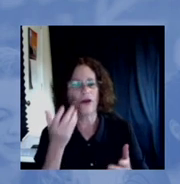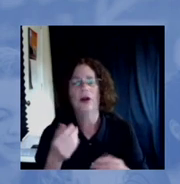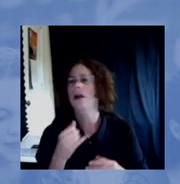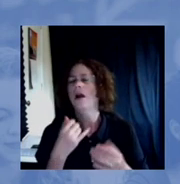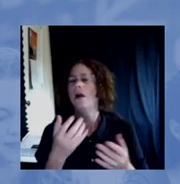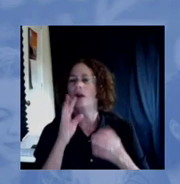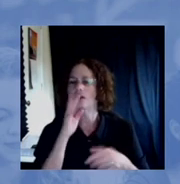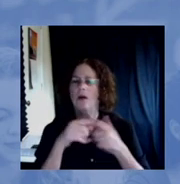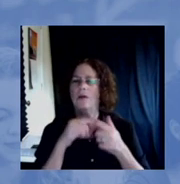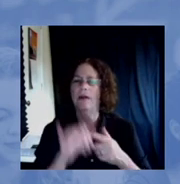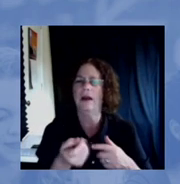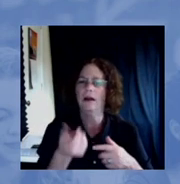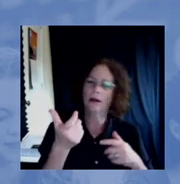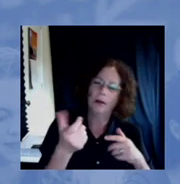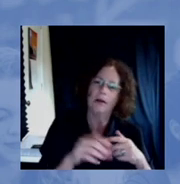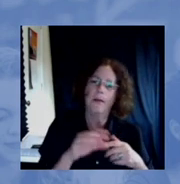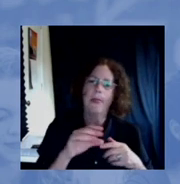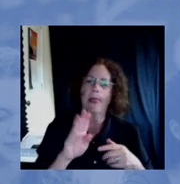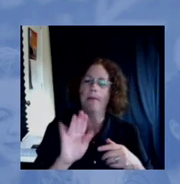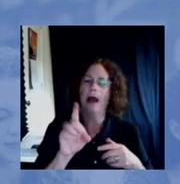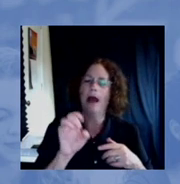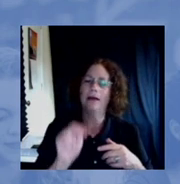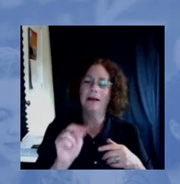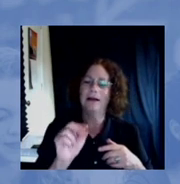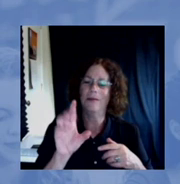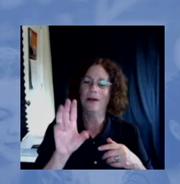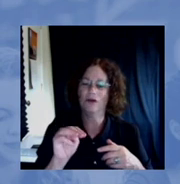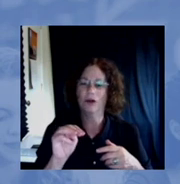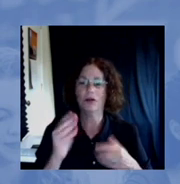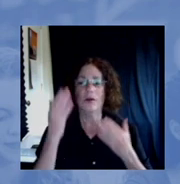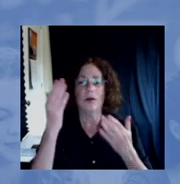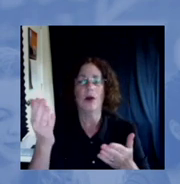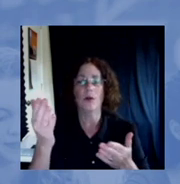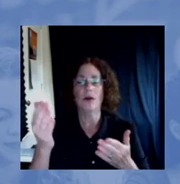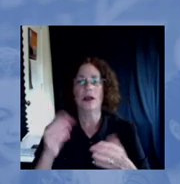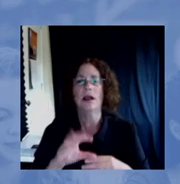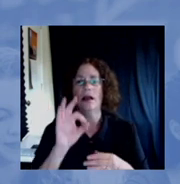THE BIDEN ADMINISTRATION HAS PROPOSED YOU MAY KNOW, A $9 BILLION INVESTMENT TO ADDRESS